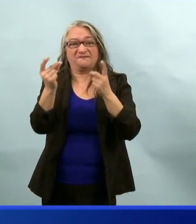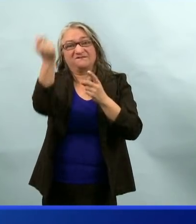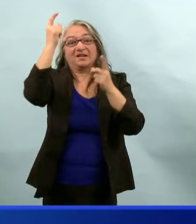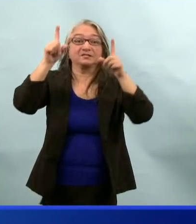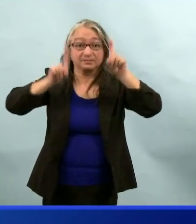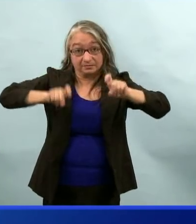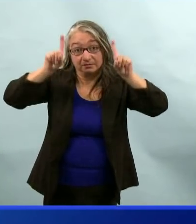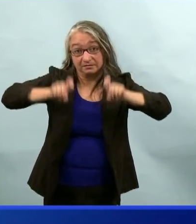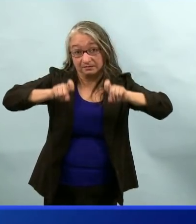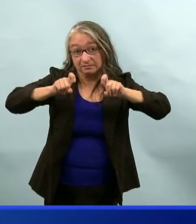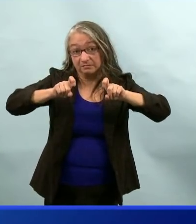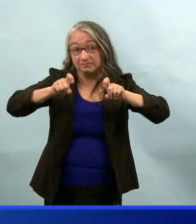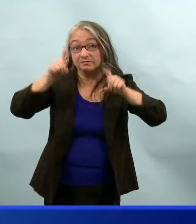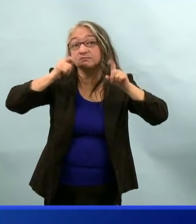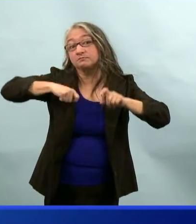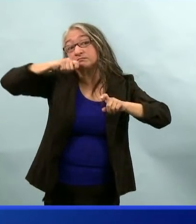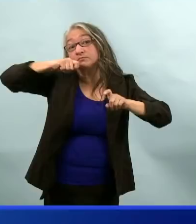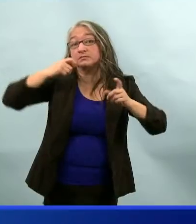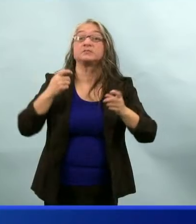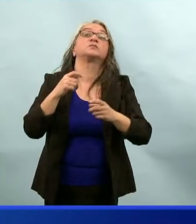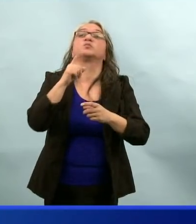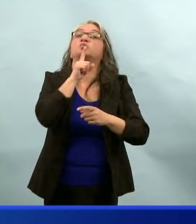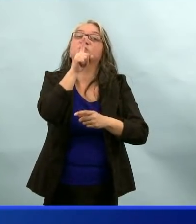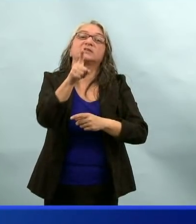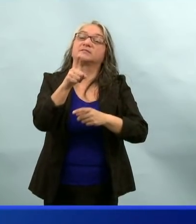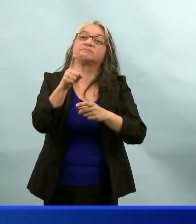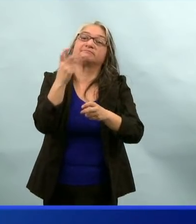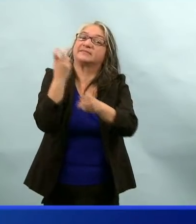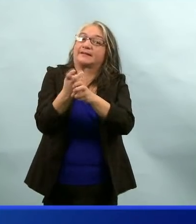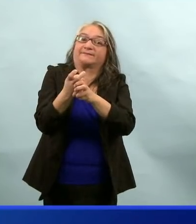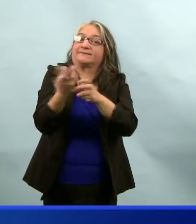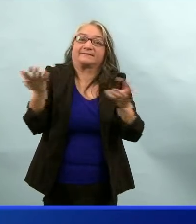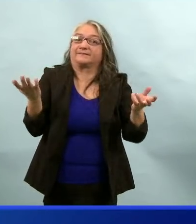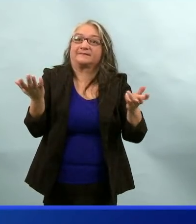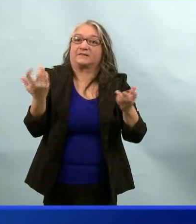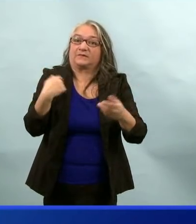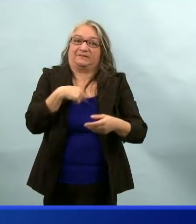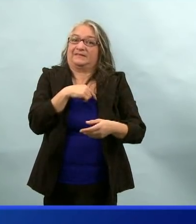asymptomatic testing in scenarios like this and it's not a good use of resources so we have to